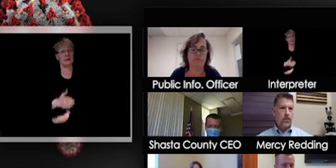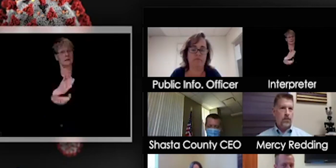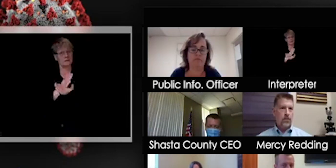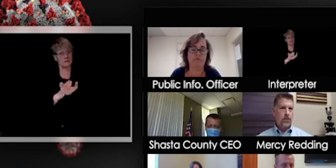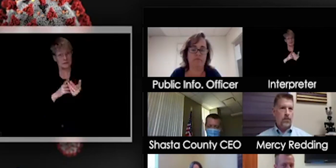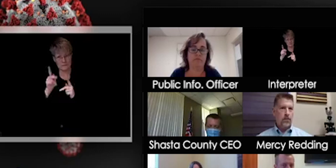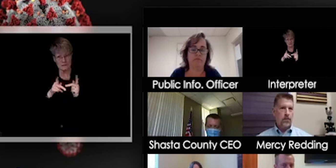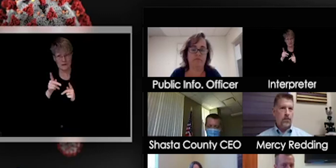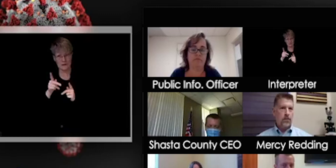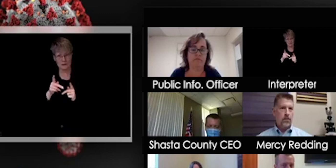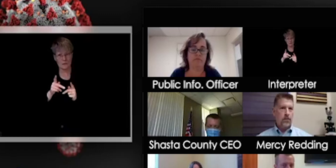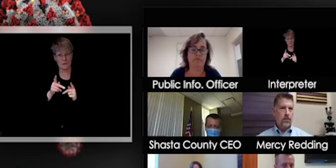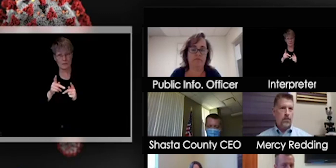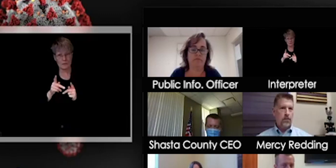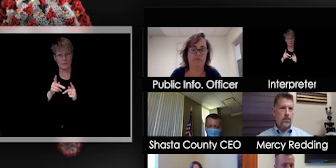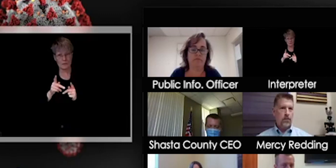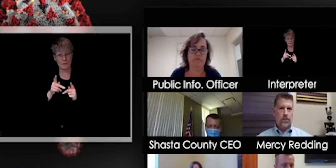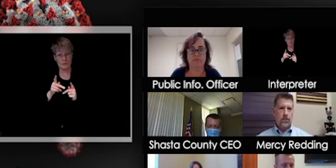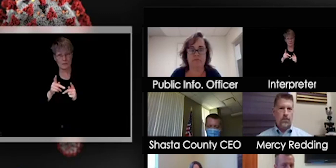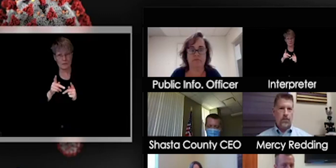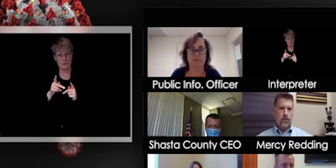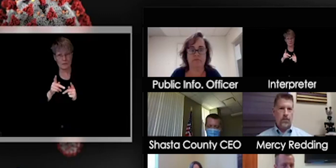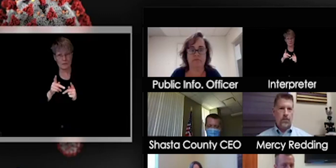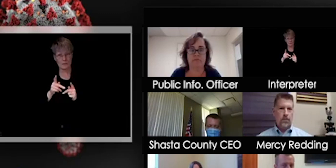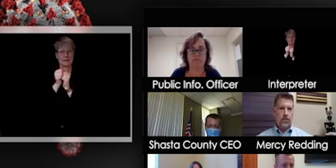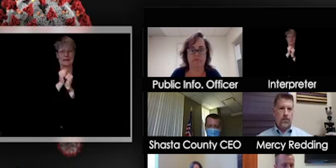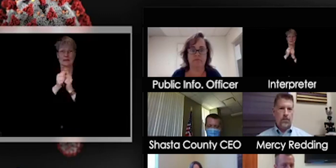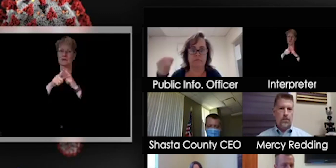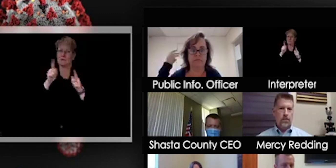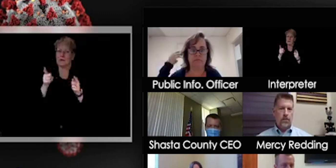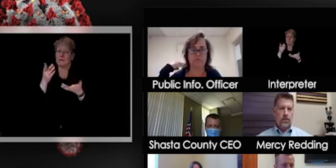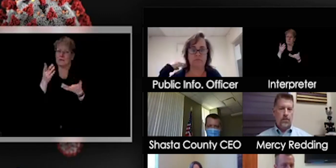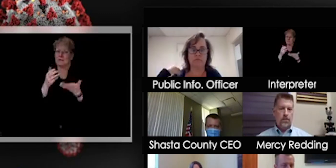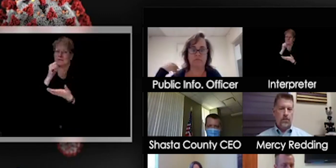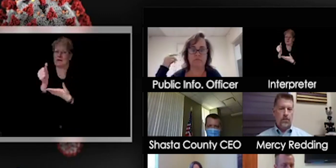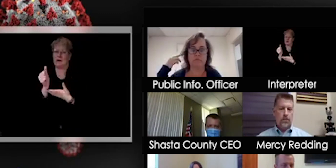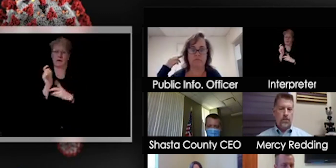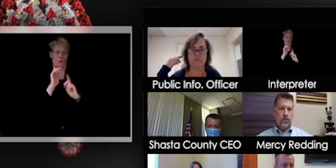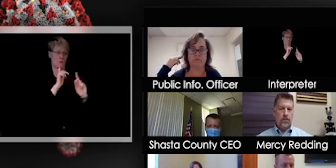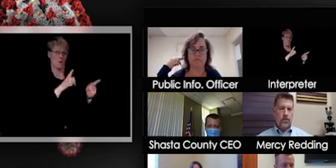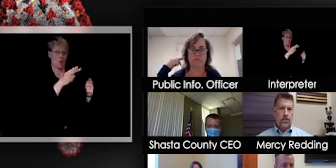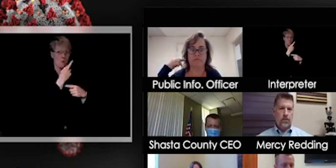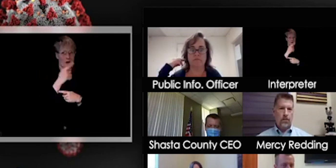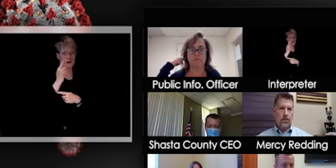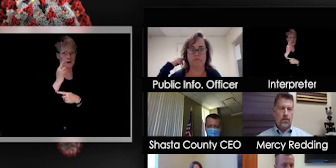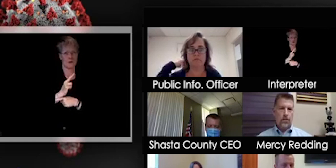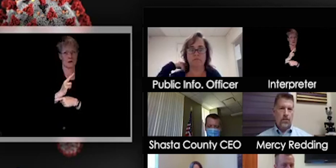not necessarily in restaurants. I think the concern there is if you're not able to physically